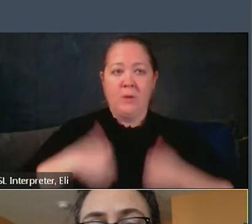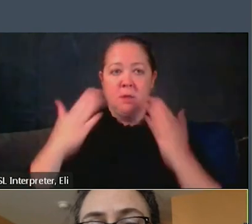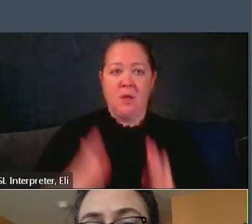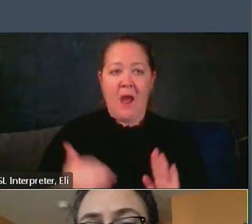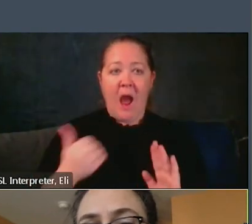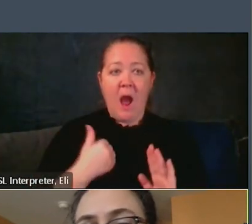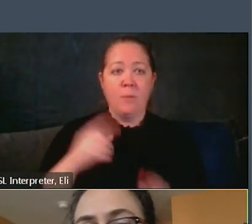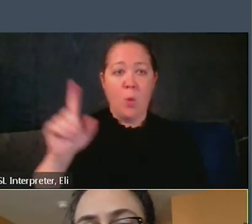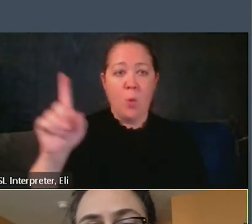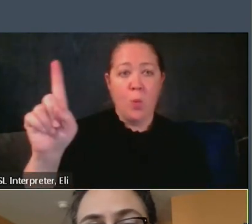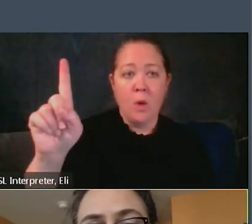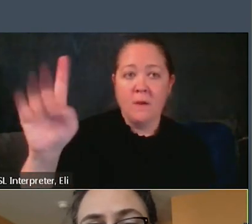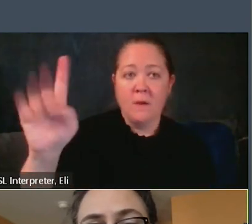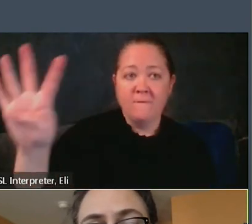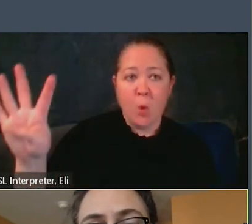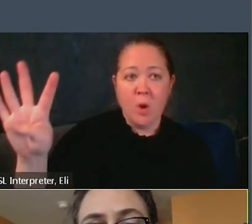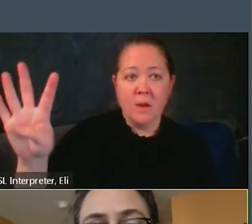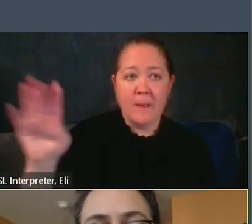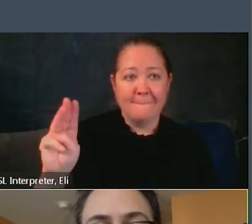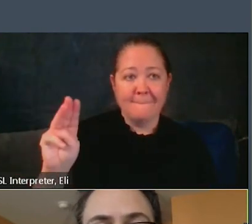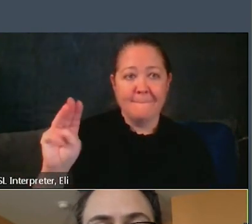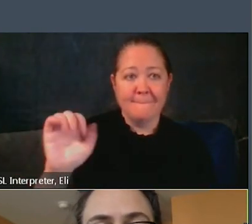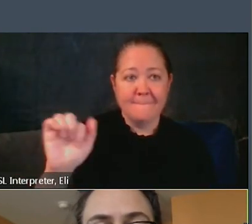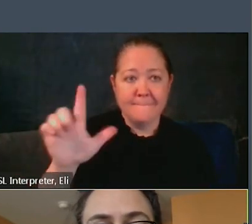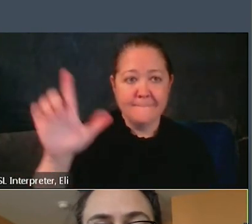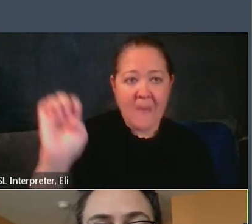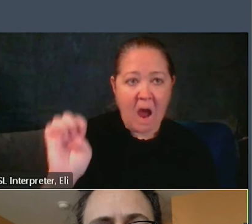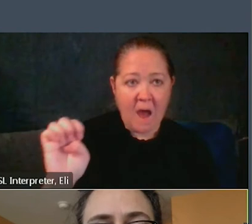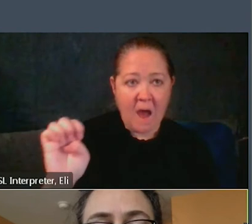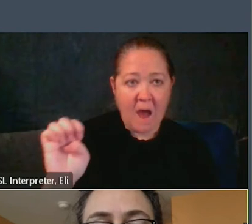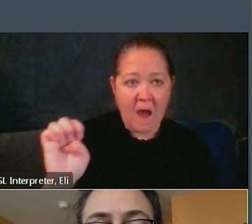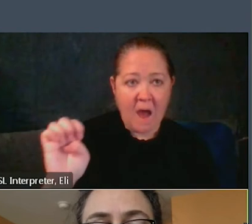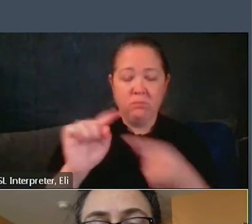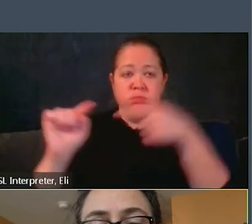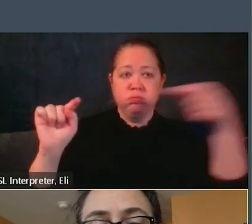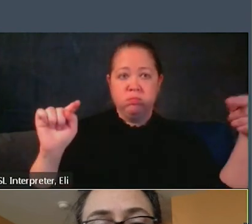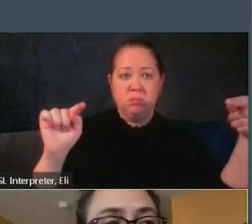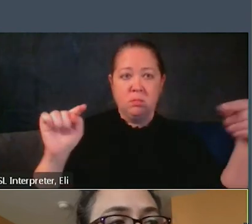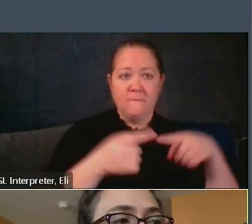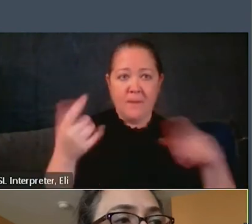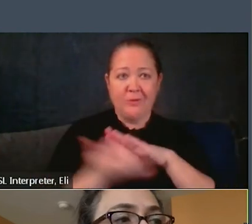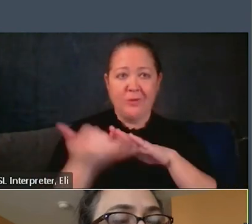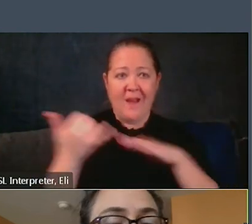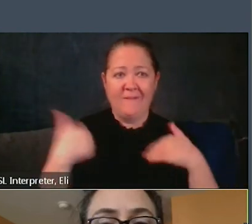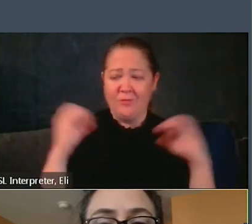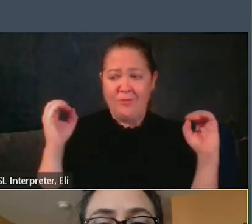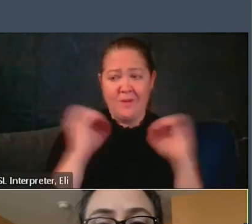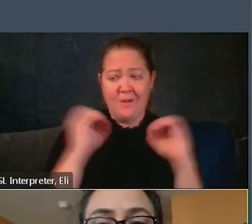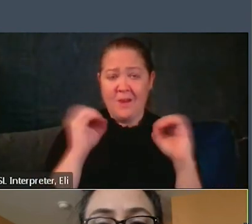There's no reason for this gentleman to be on our street. I found his health ID card tried to find him and, and,